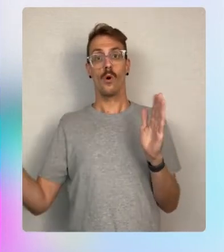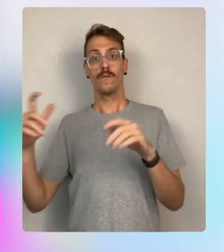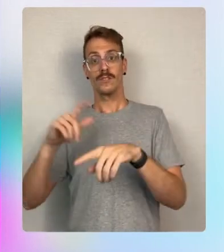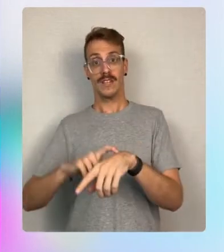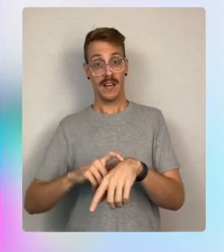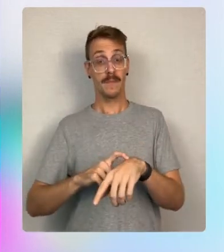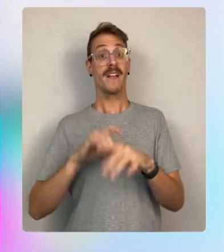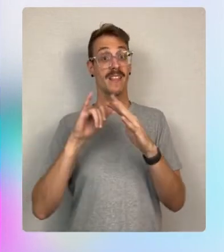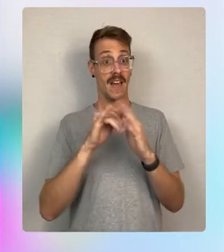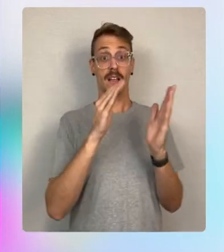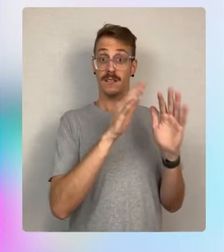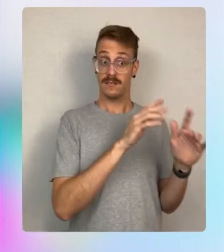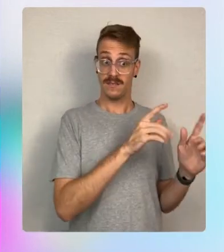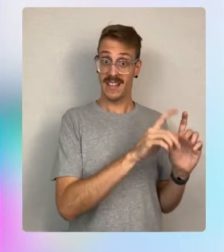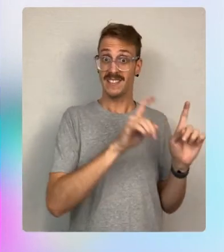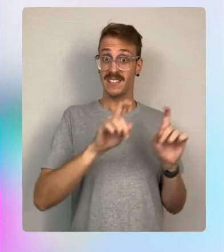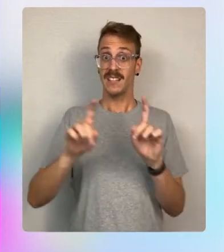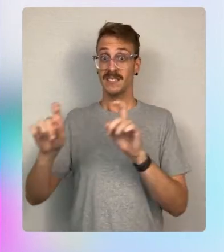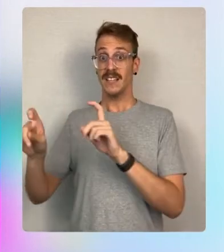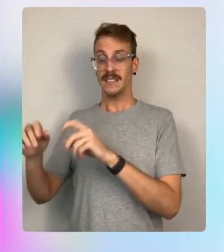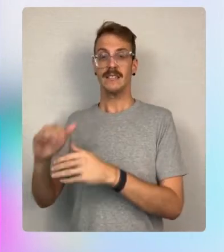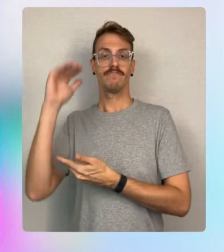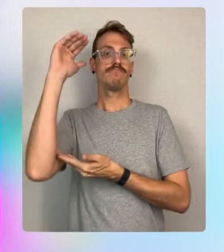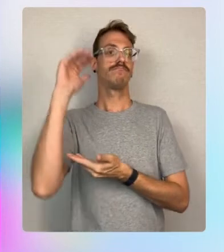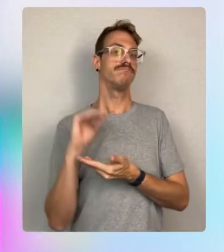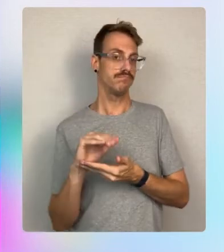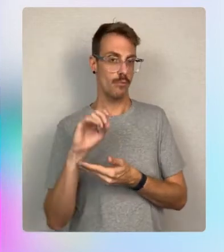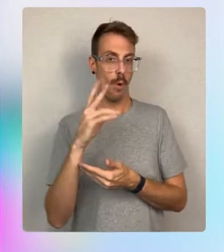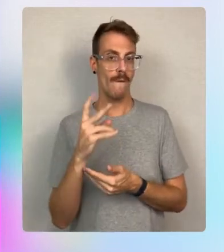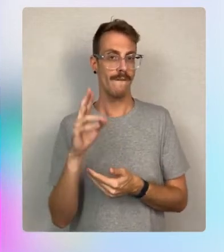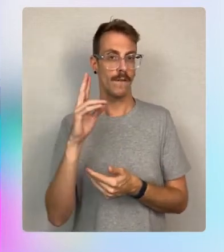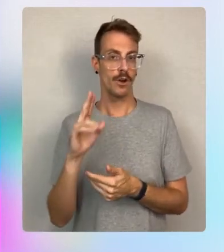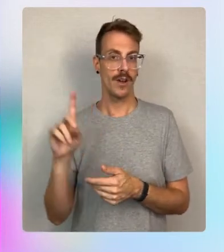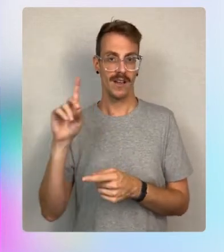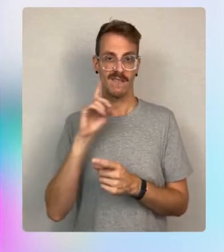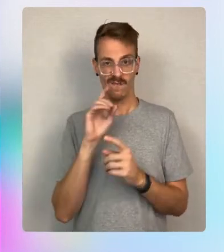performance overhead can be limited to an acceptable level.